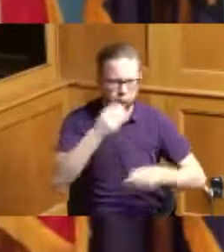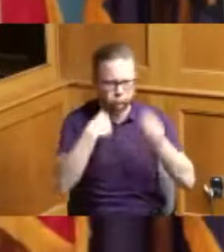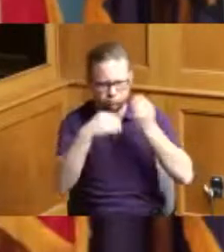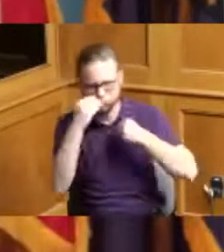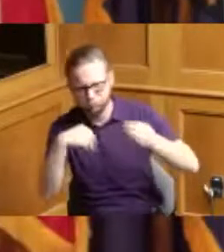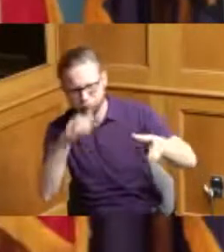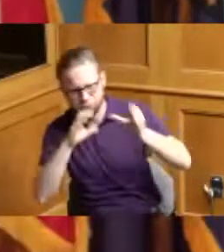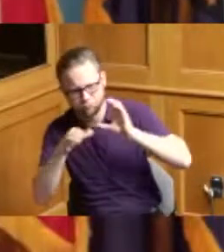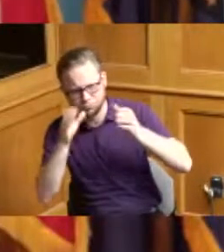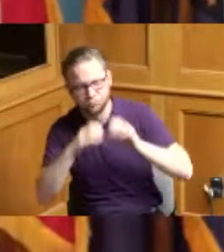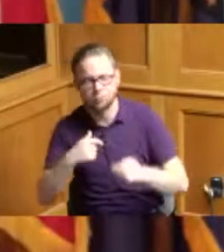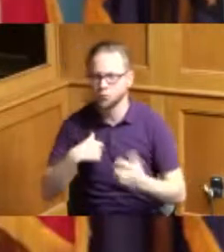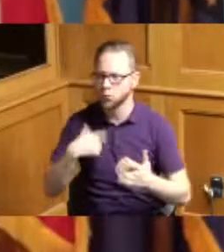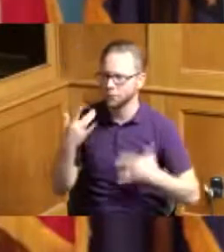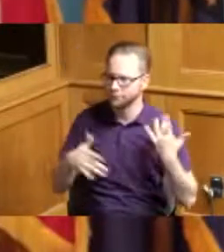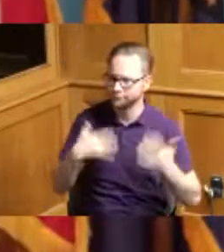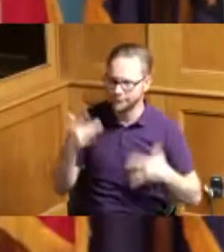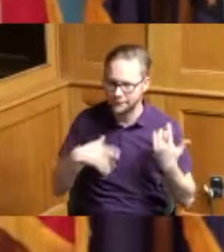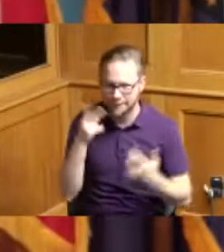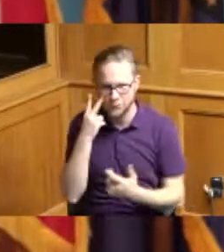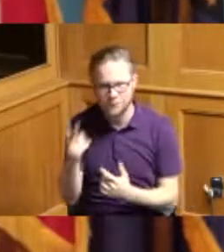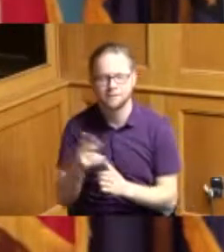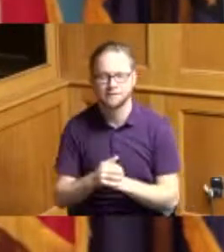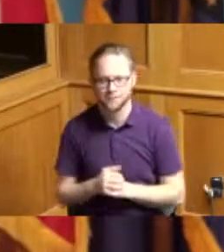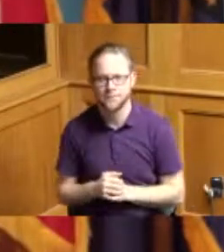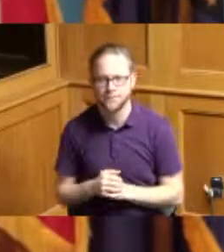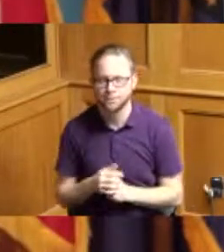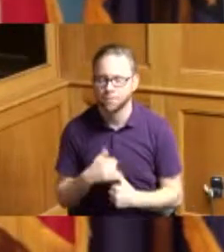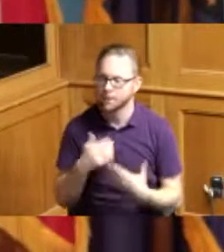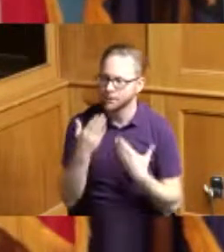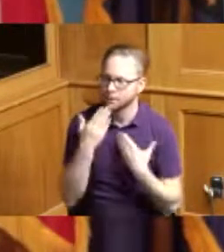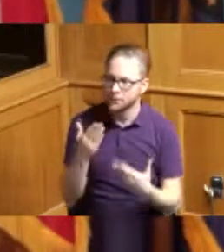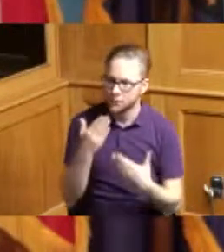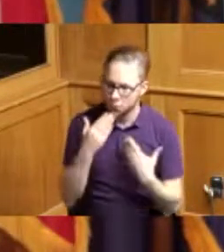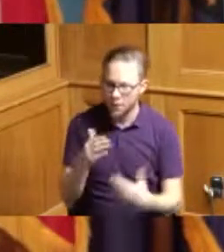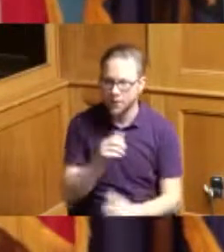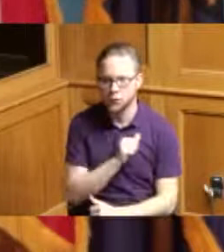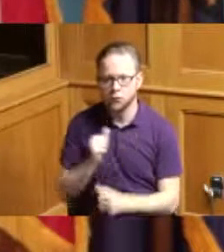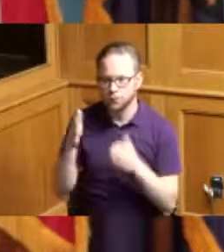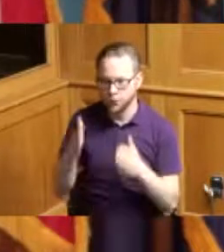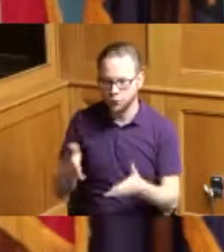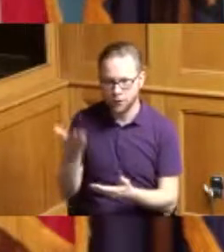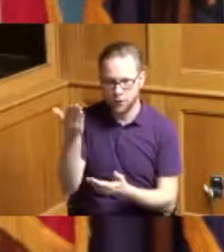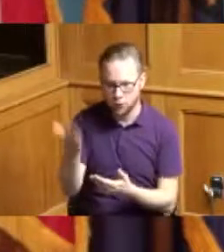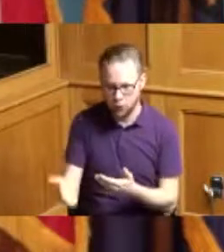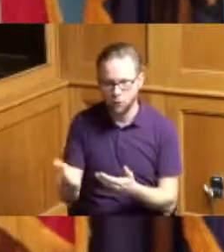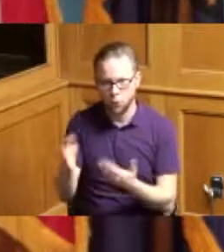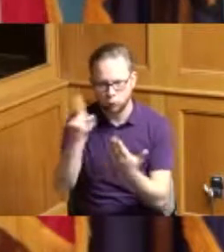I'm just excited about this and I thank you Mr administrator for looking into this I guess my